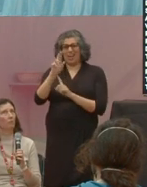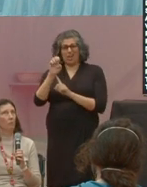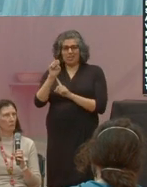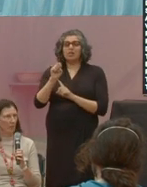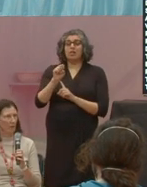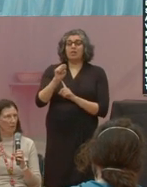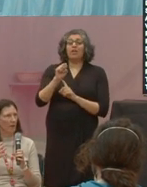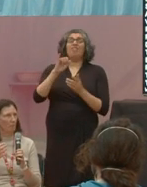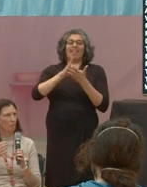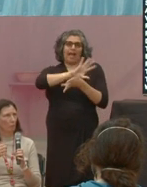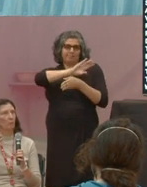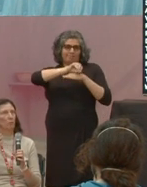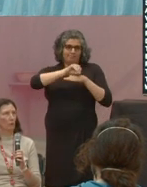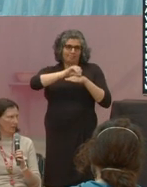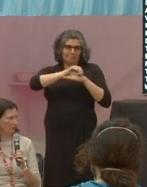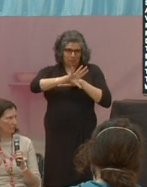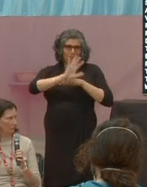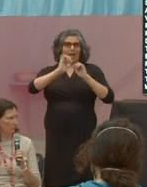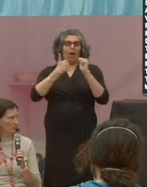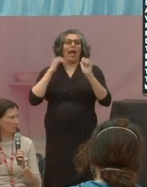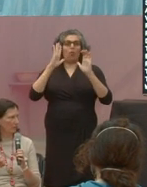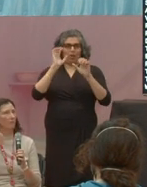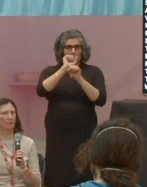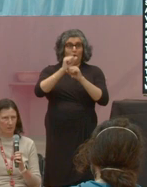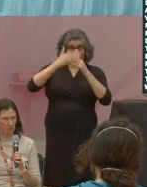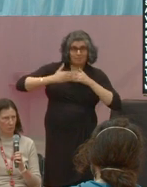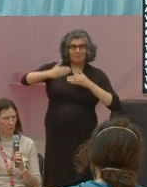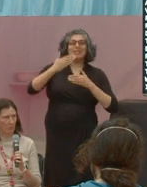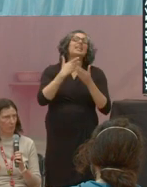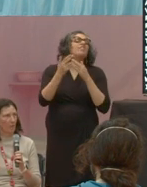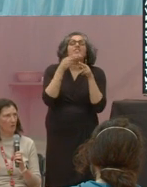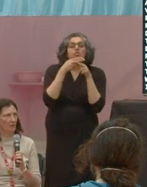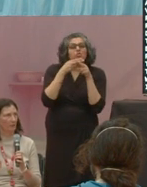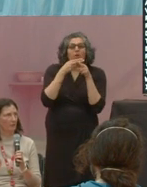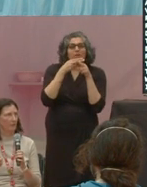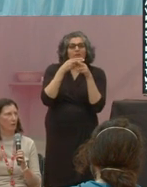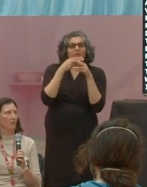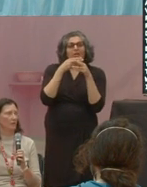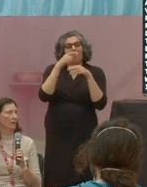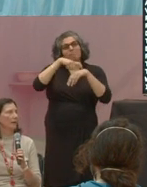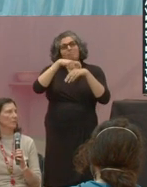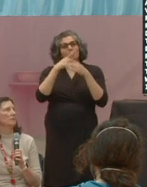informed the way that I will be working in the future. Even if it is a shorter term project, there are things that can be